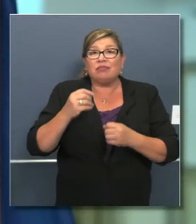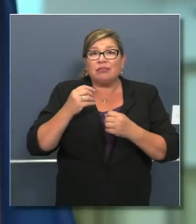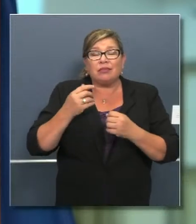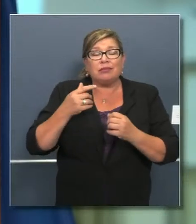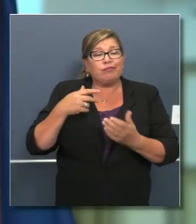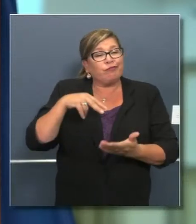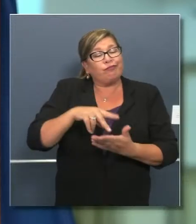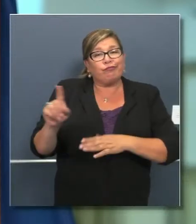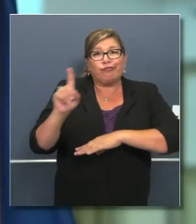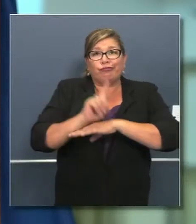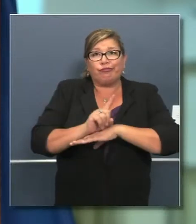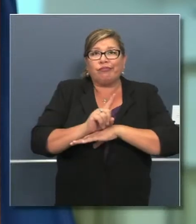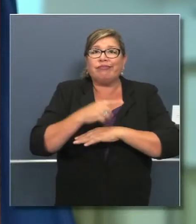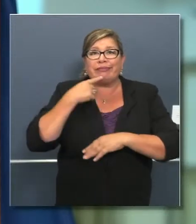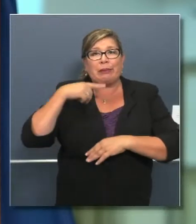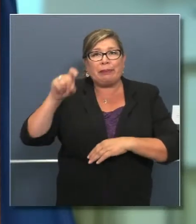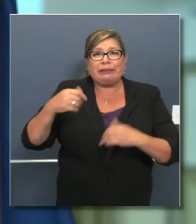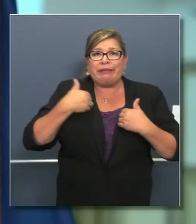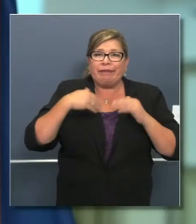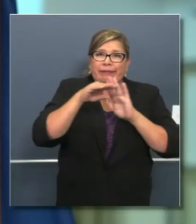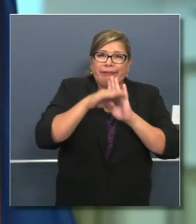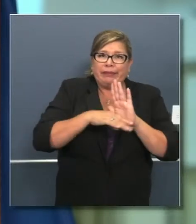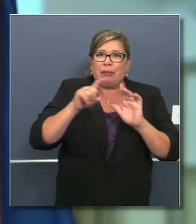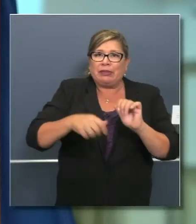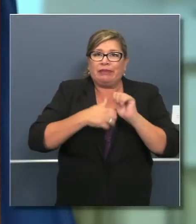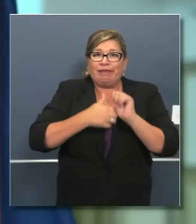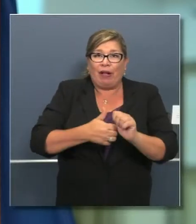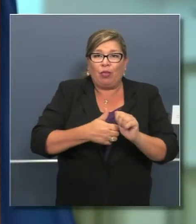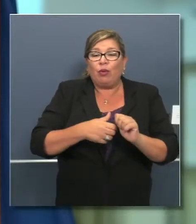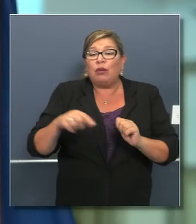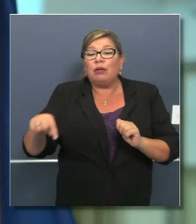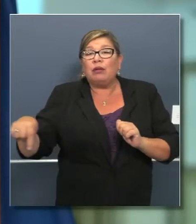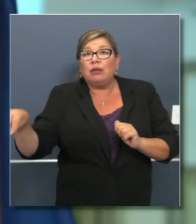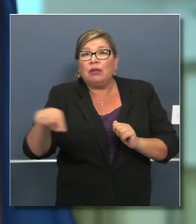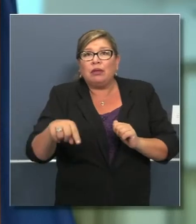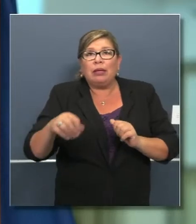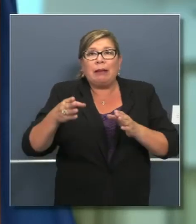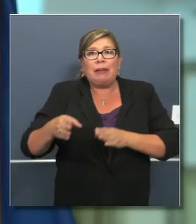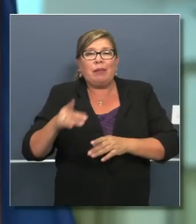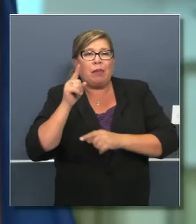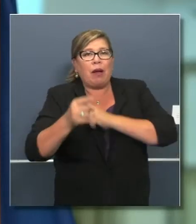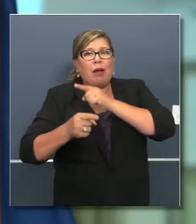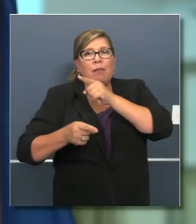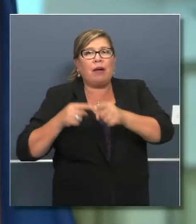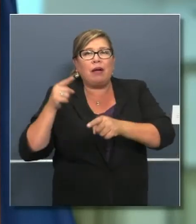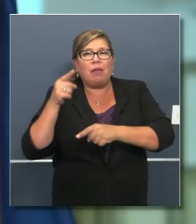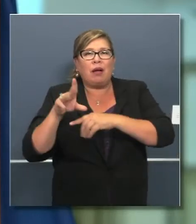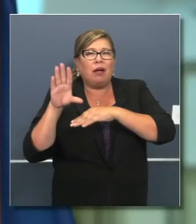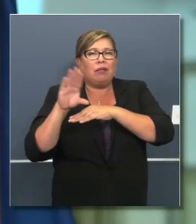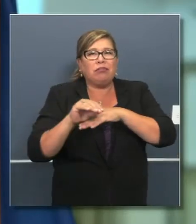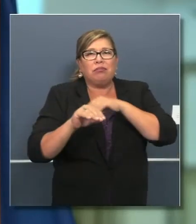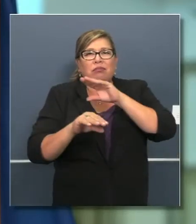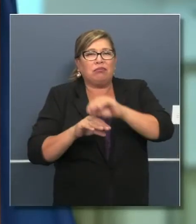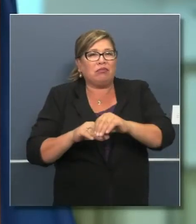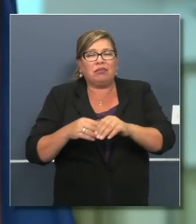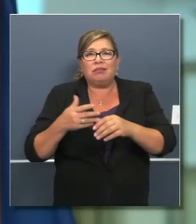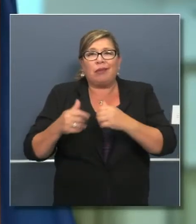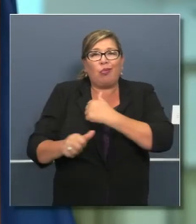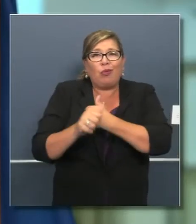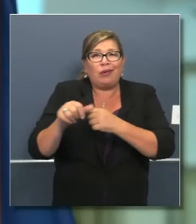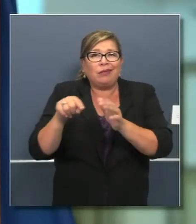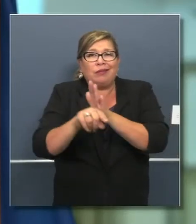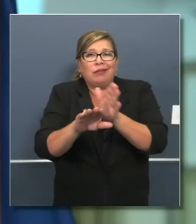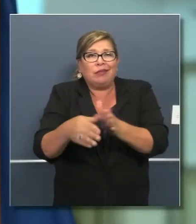getting death threats they're being demeaned and demoralized and let me just say this crystal clear